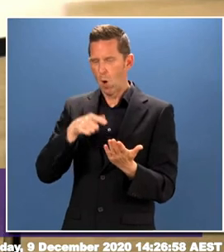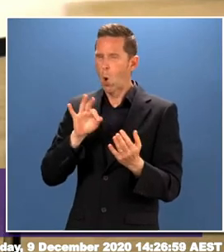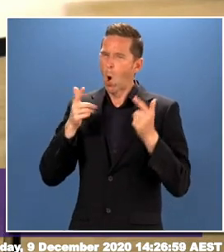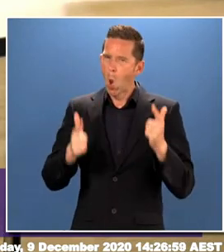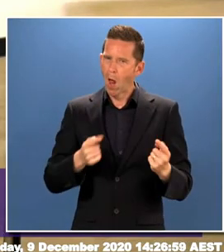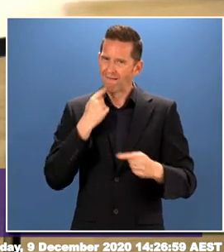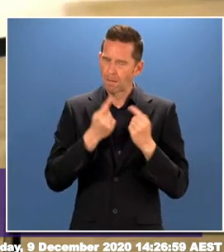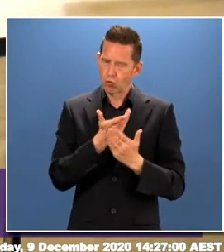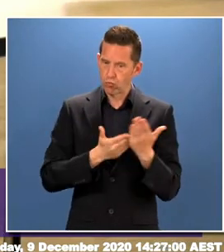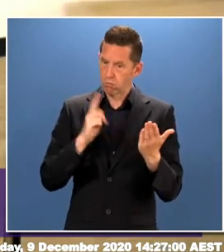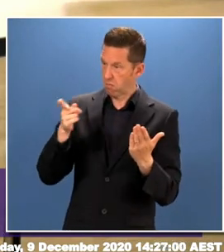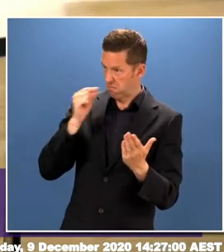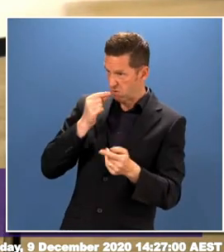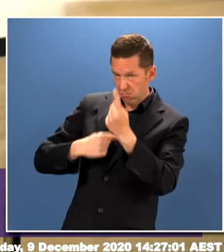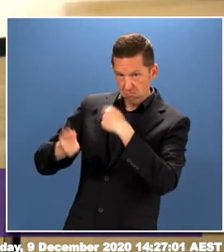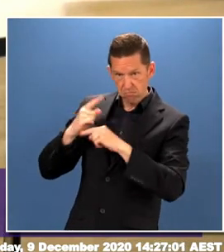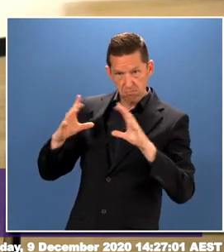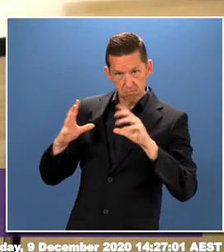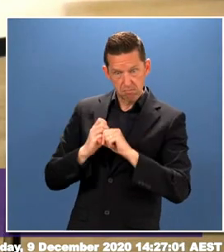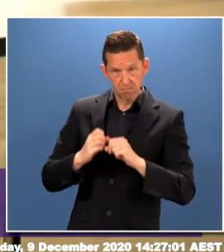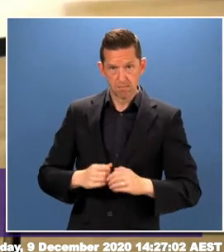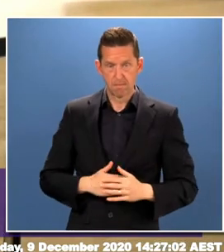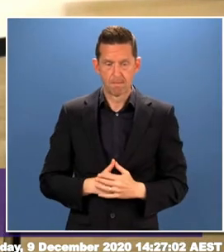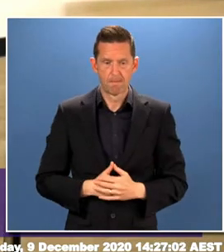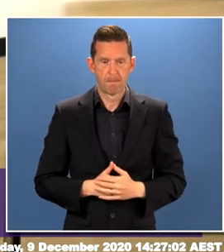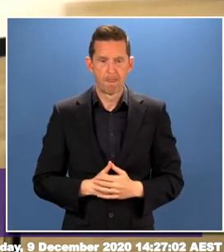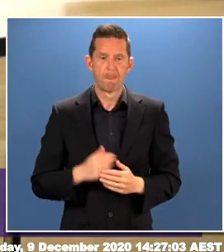a little bit about that. Yes, I was going to start my answer by saying there is limited data